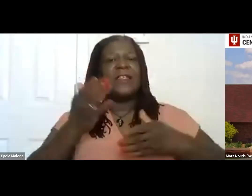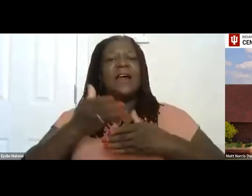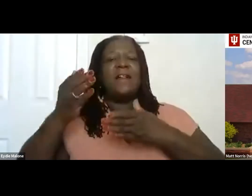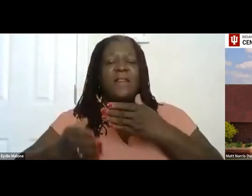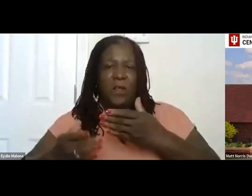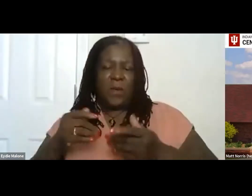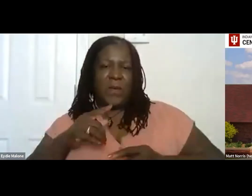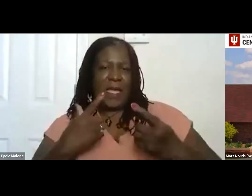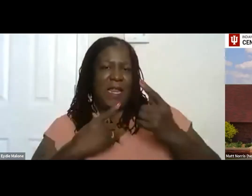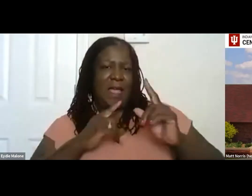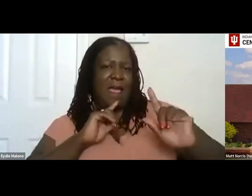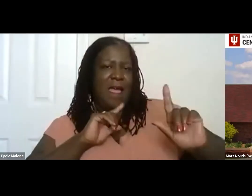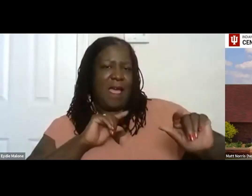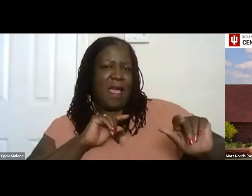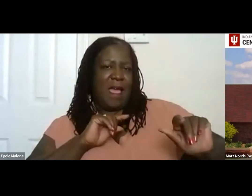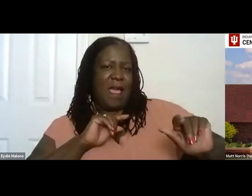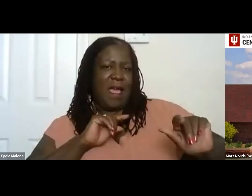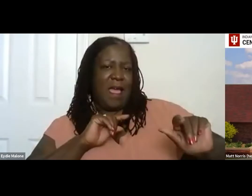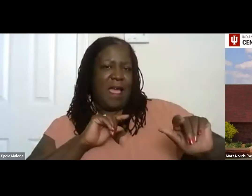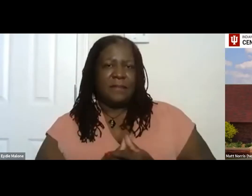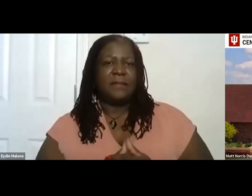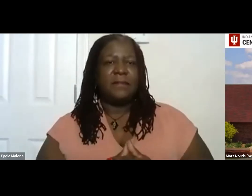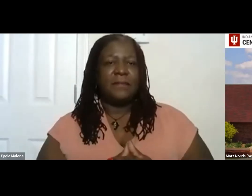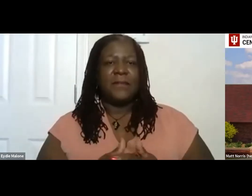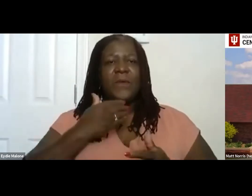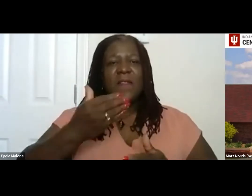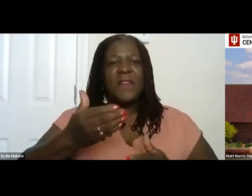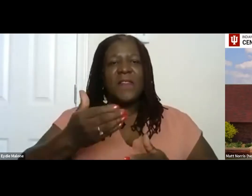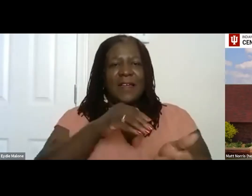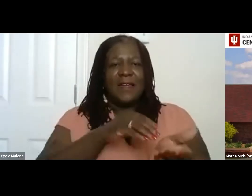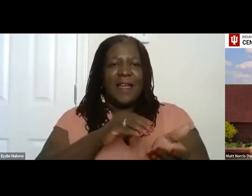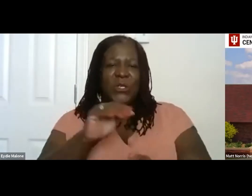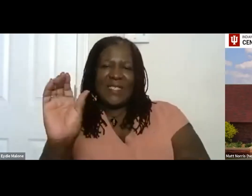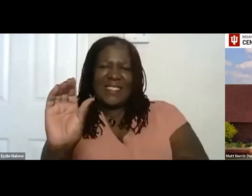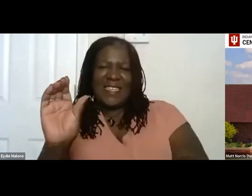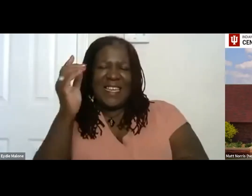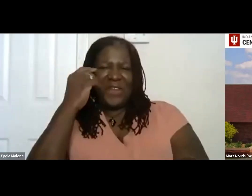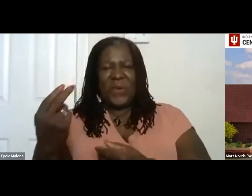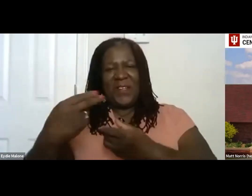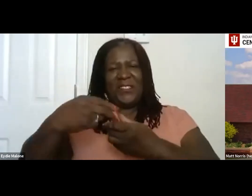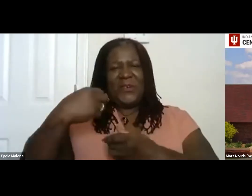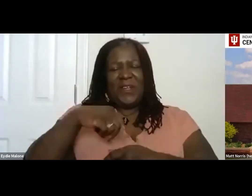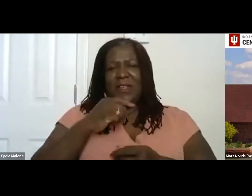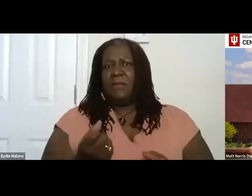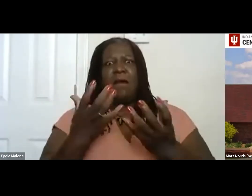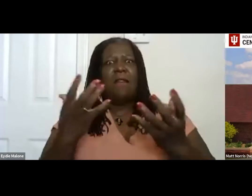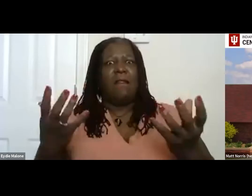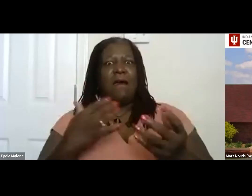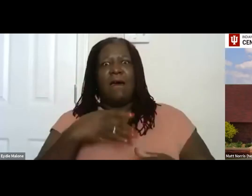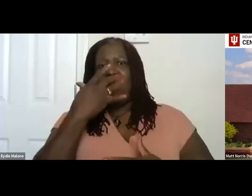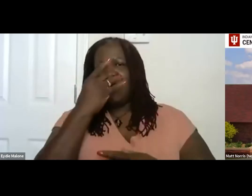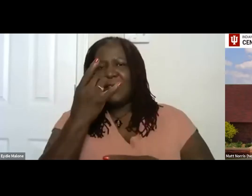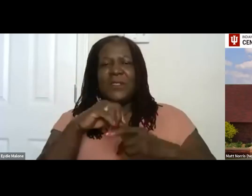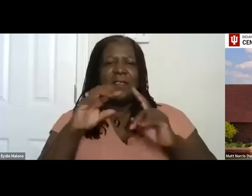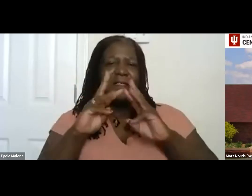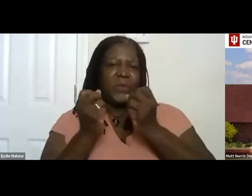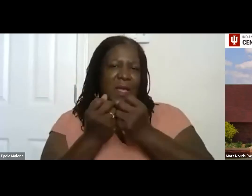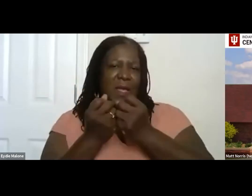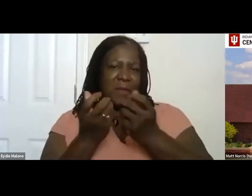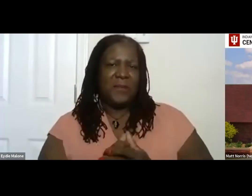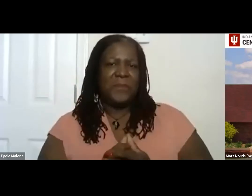today for joining us, there's lots of interests. This webinar came at a very timely -- very timely.